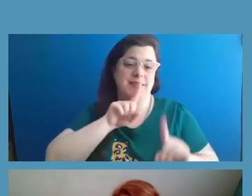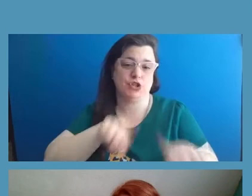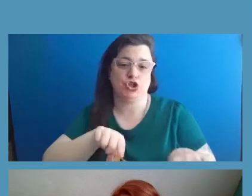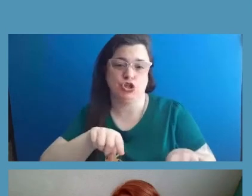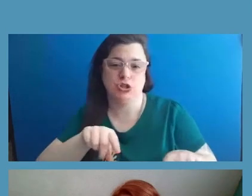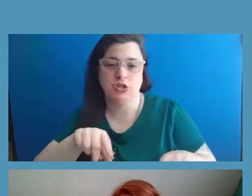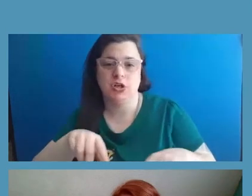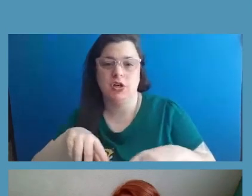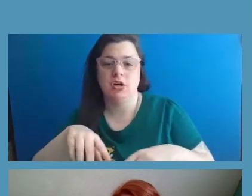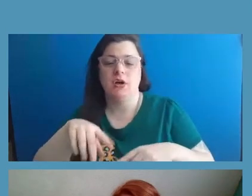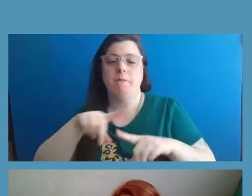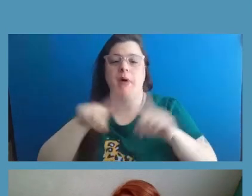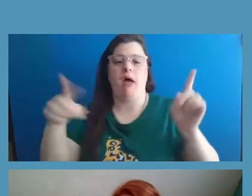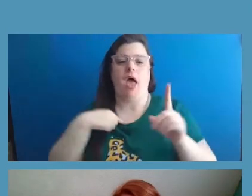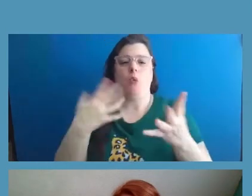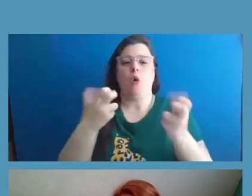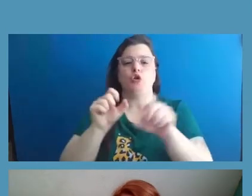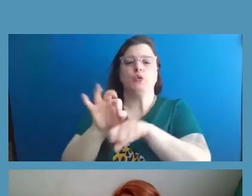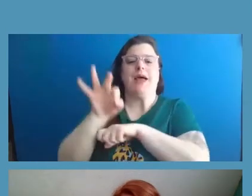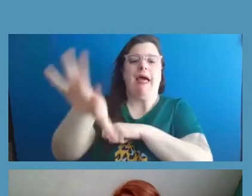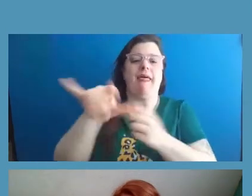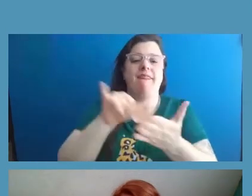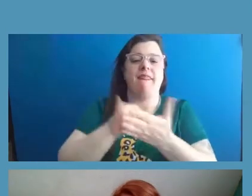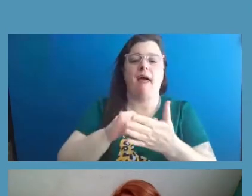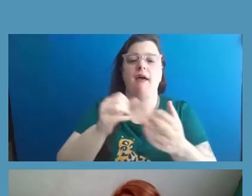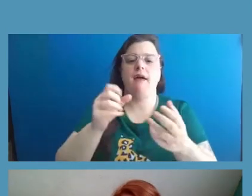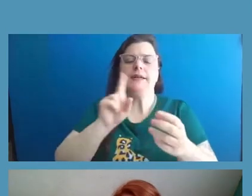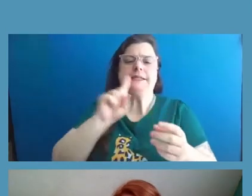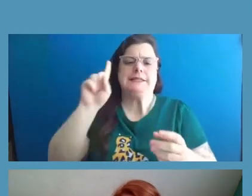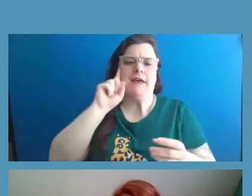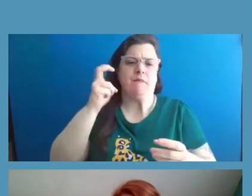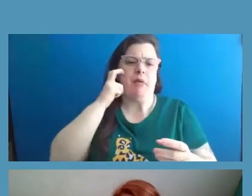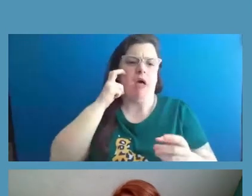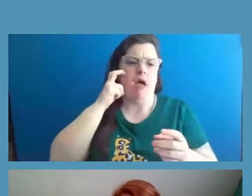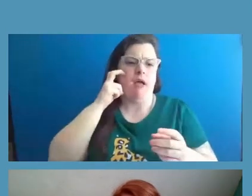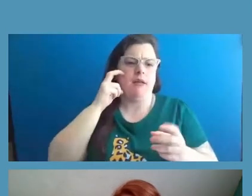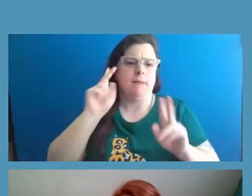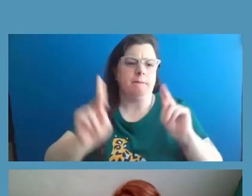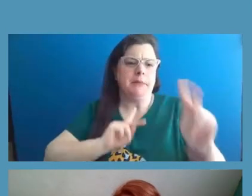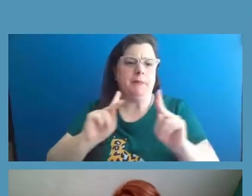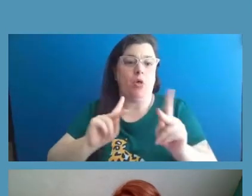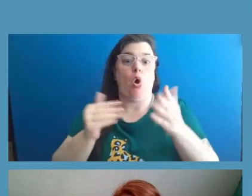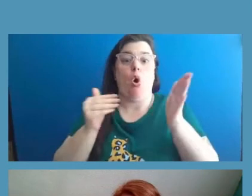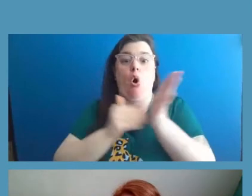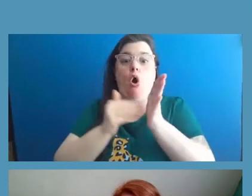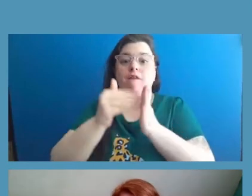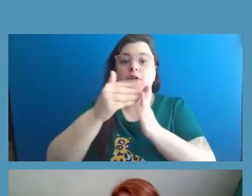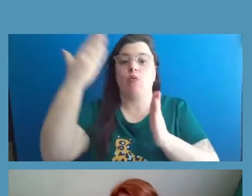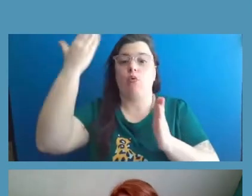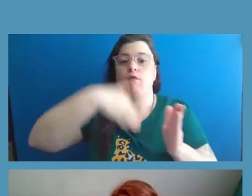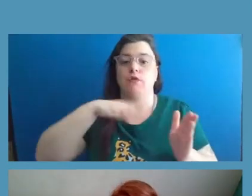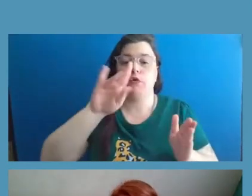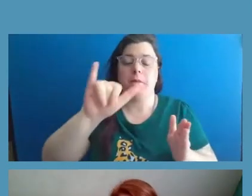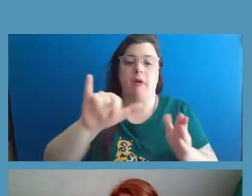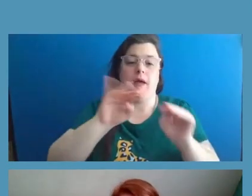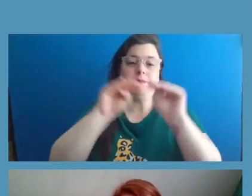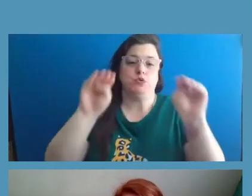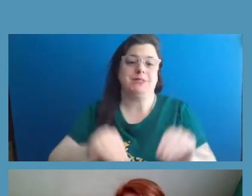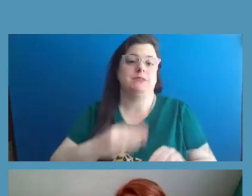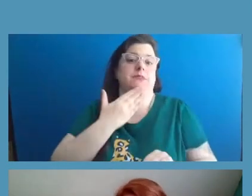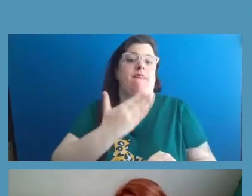I love Robin's answer to the question but I will add that deaf-blind people are often